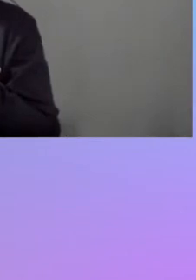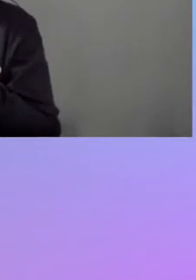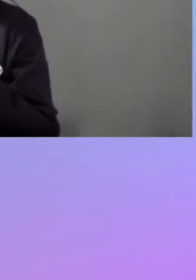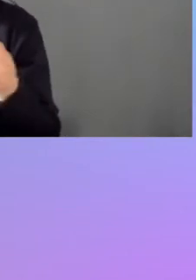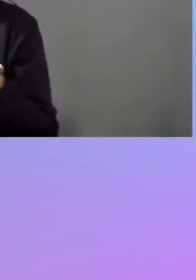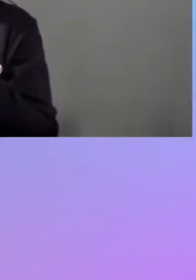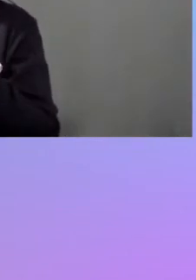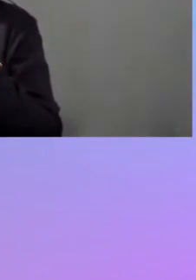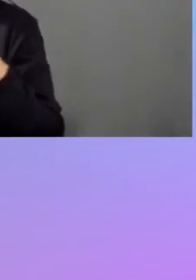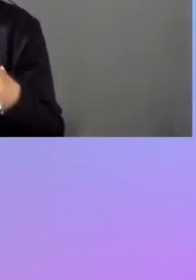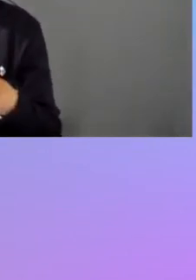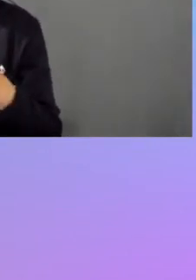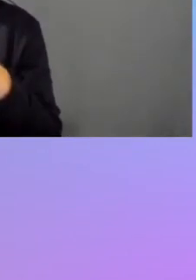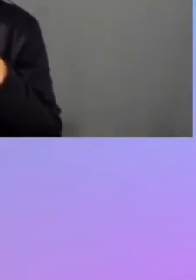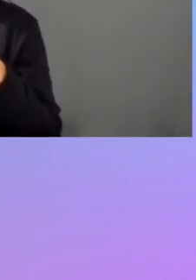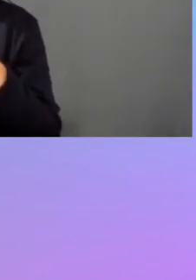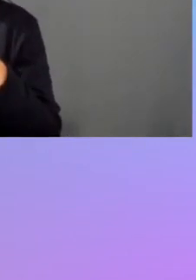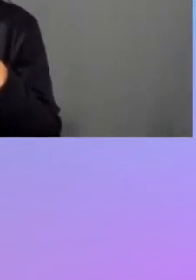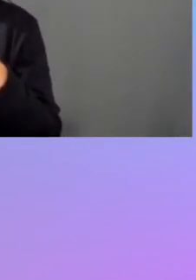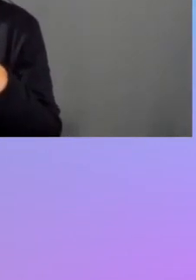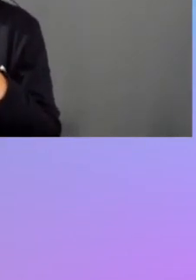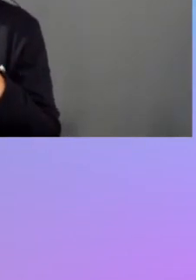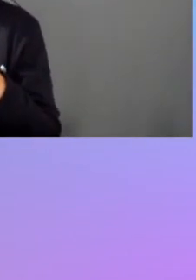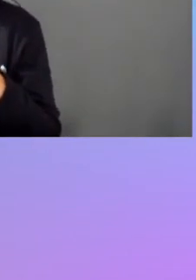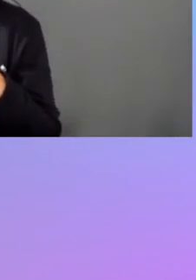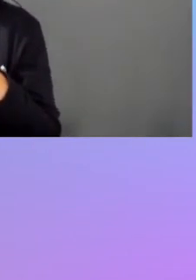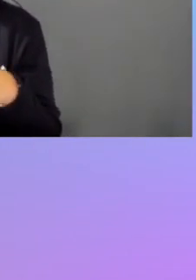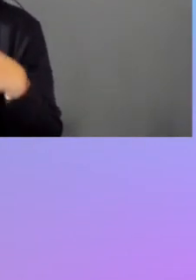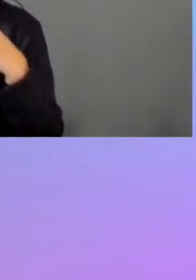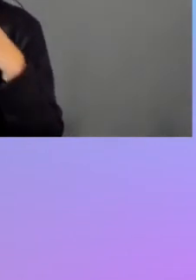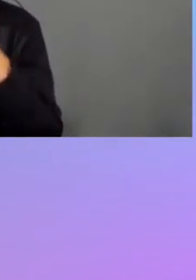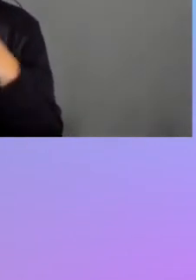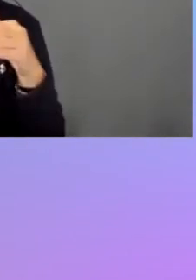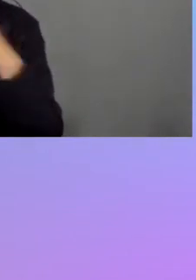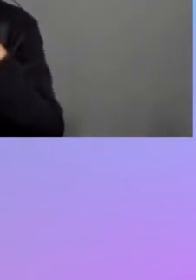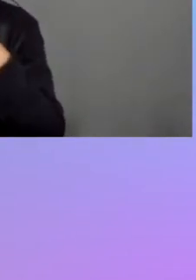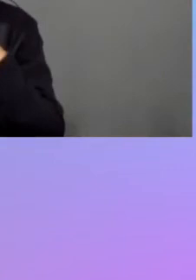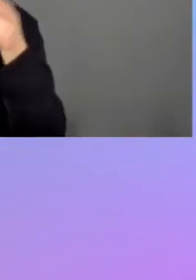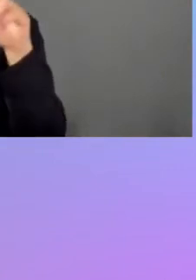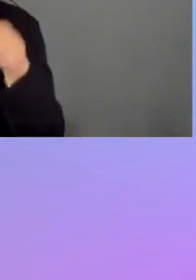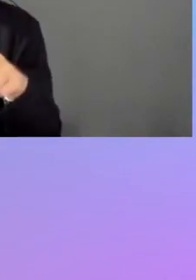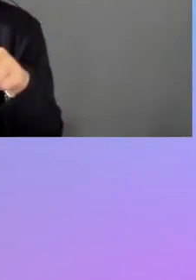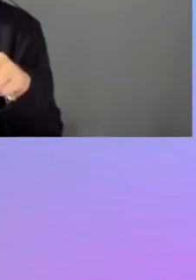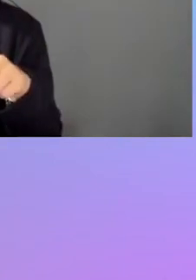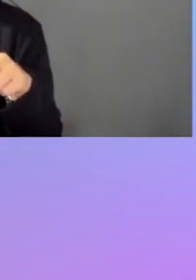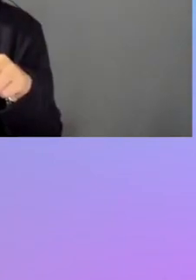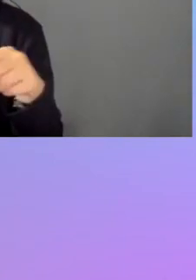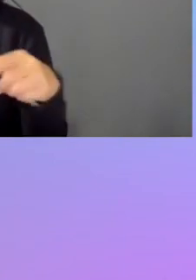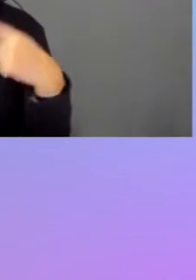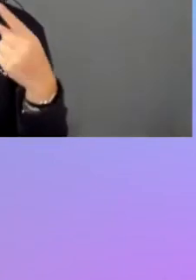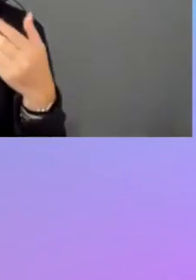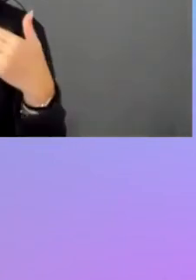comes to your door, you have to proactively incorporate accessibility principles. We're asking the employment